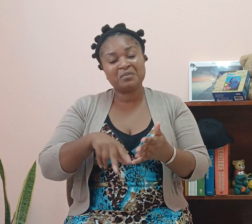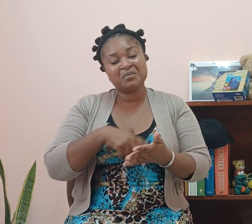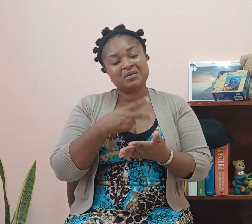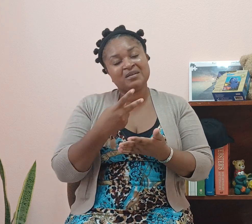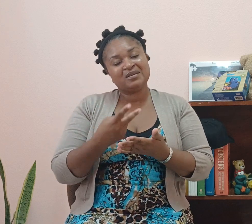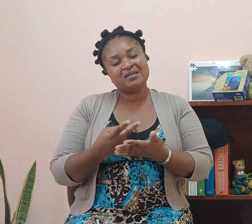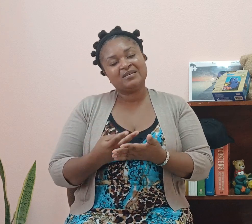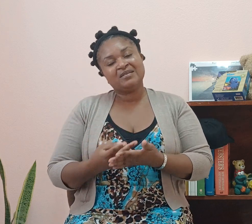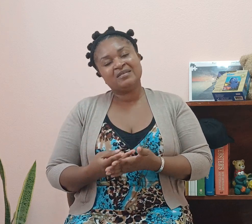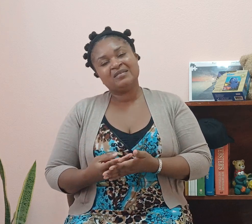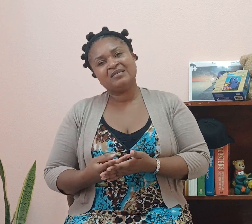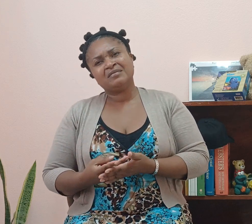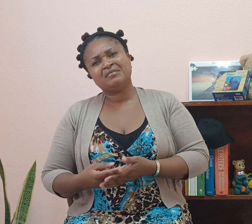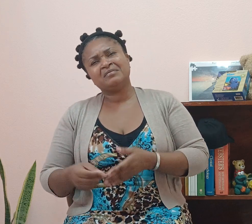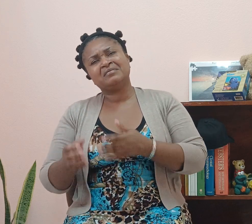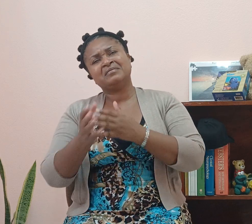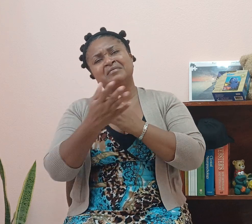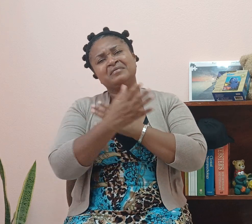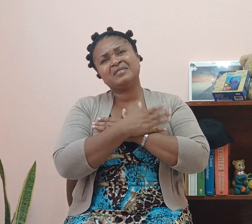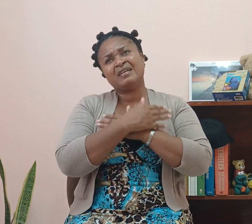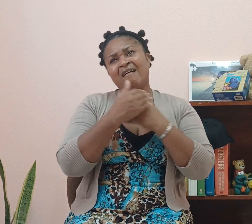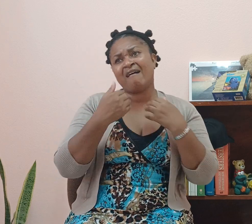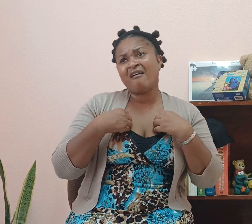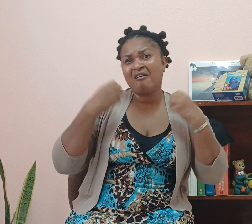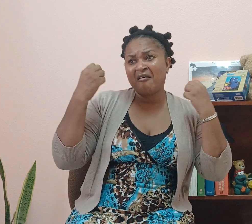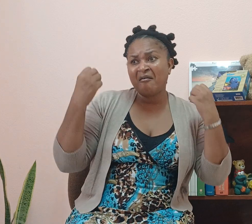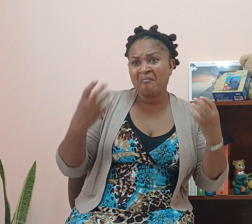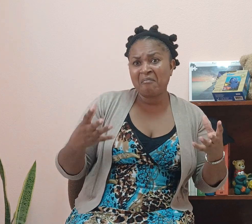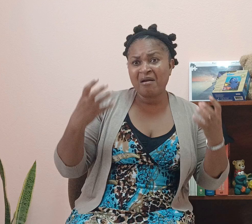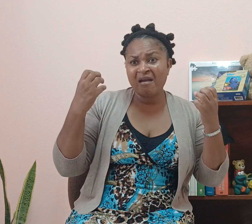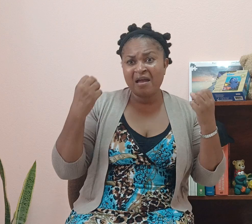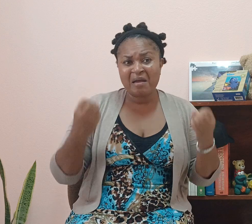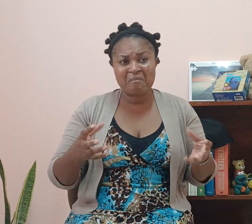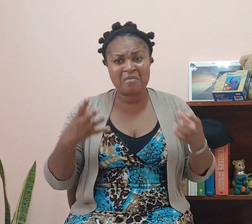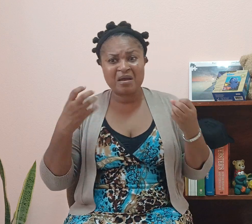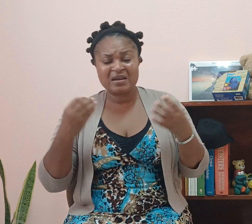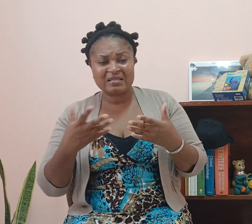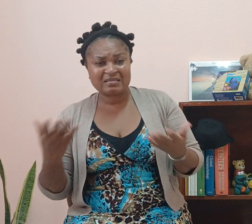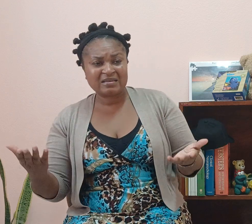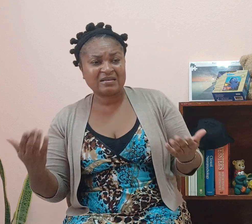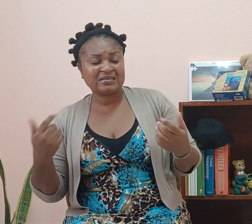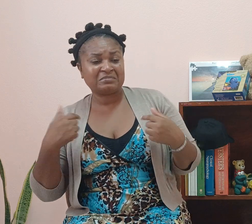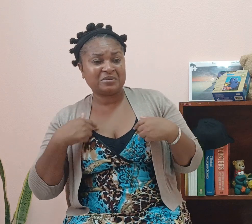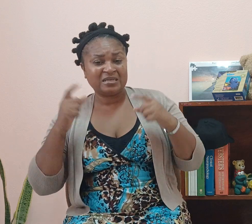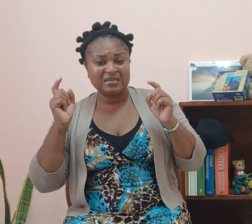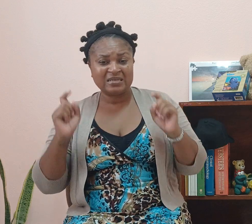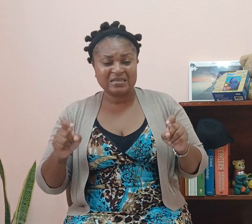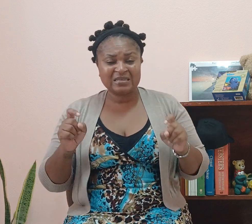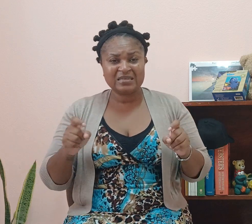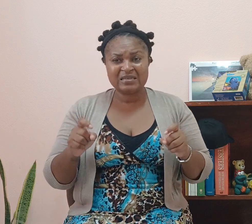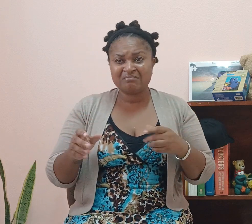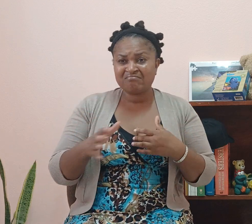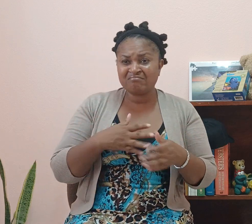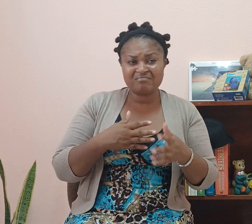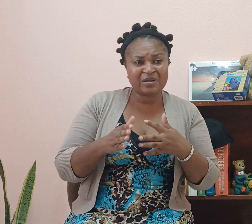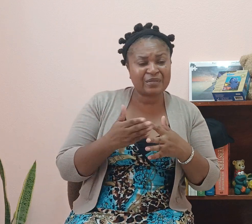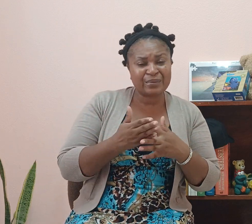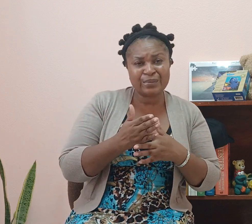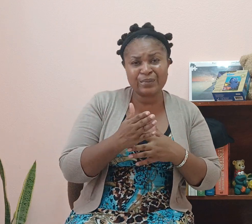In pastures green; He leadeth me The quiet waters by.